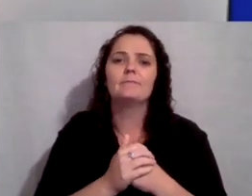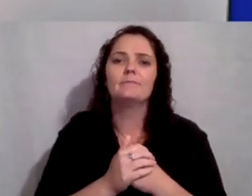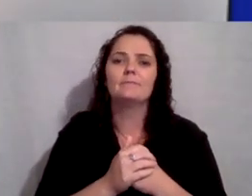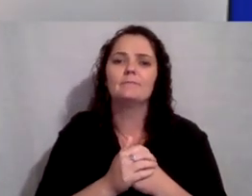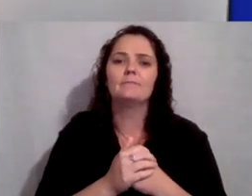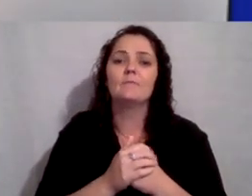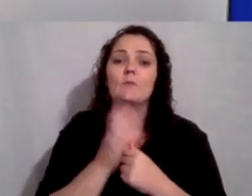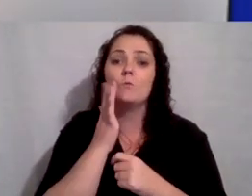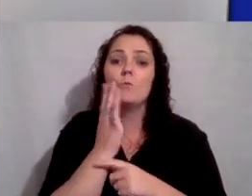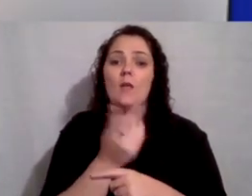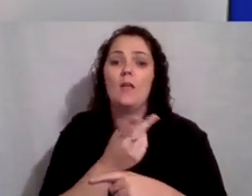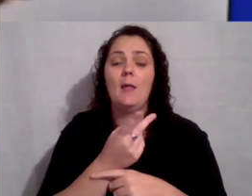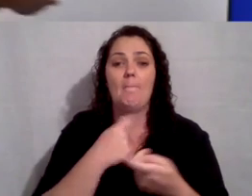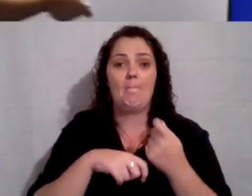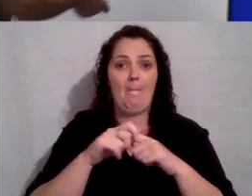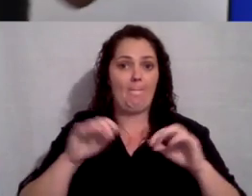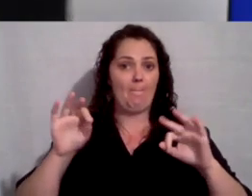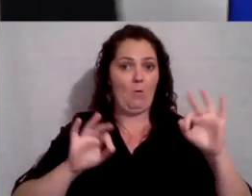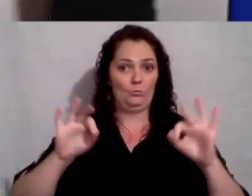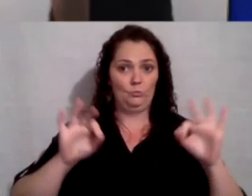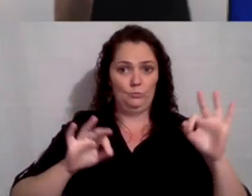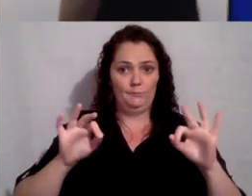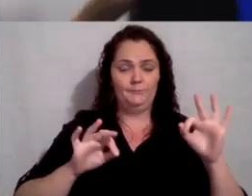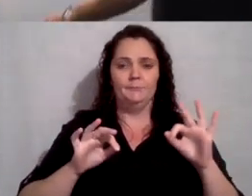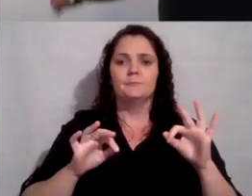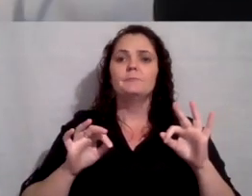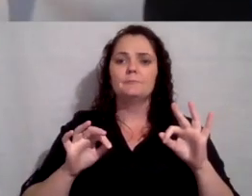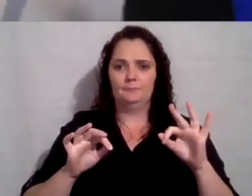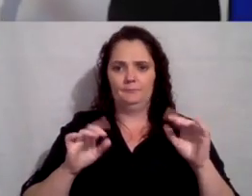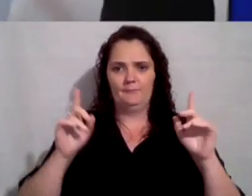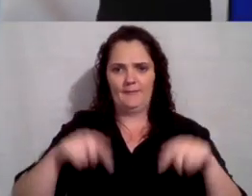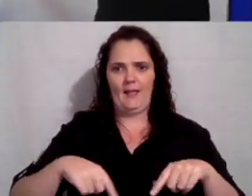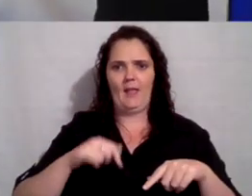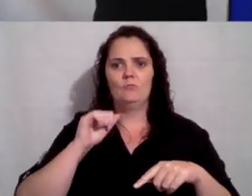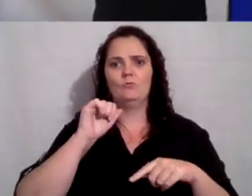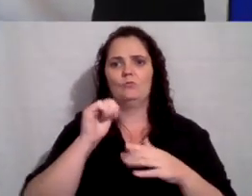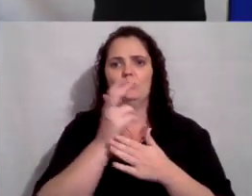when Rachel and Atticus take their pose, you're now going to start doing your drawing.